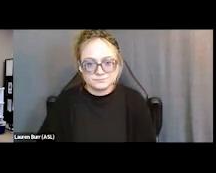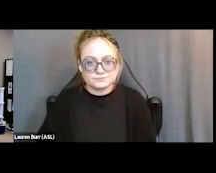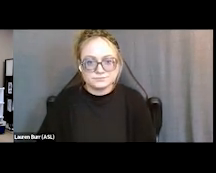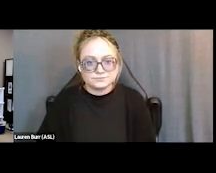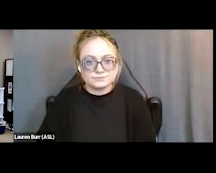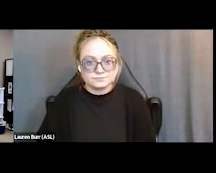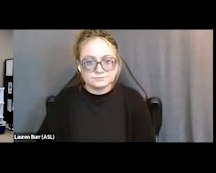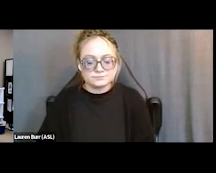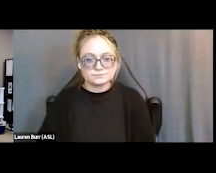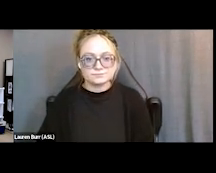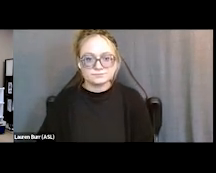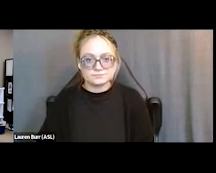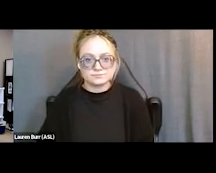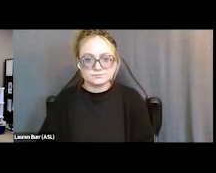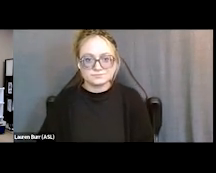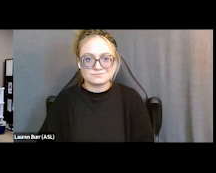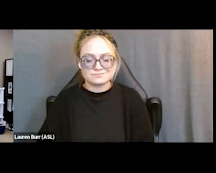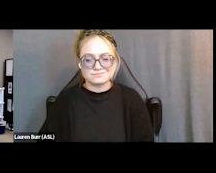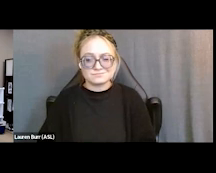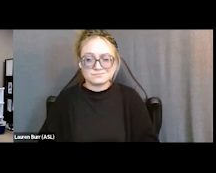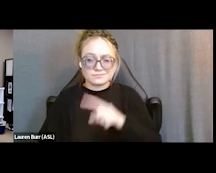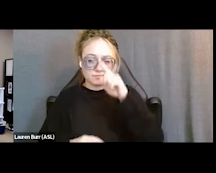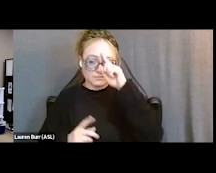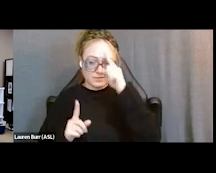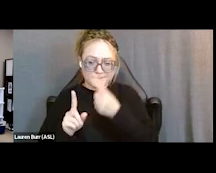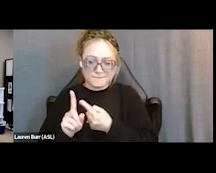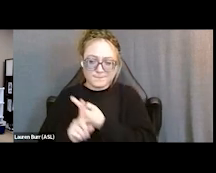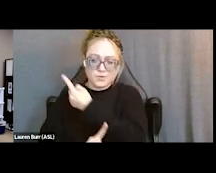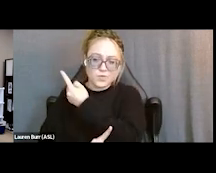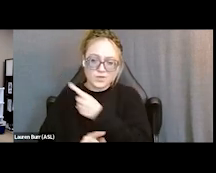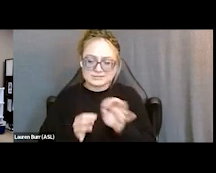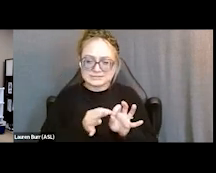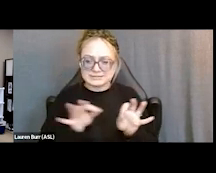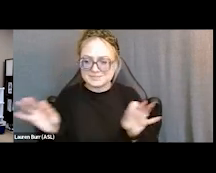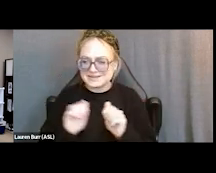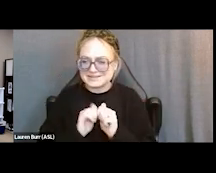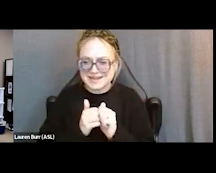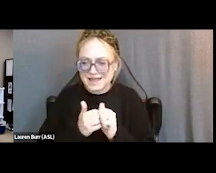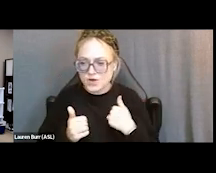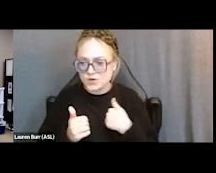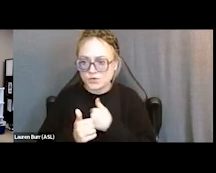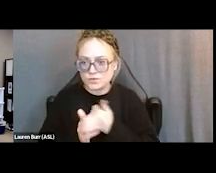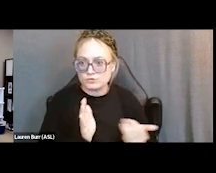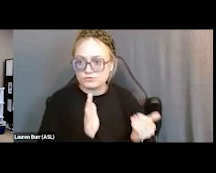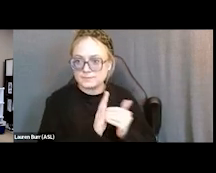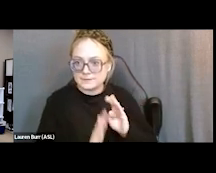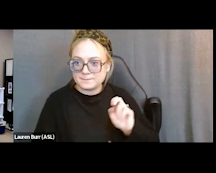How do we reflect delusional statements? So there is a acronym we can use that's STEP, summarize,